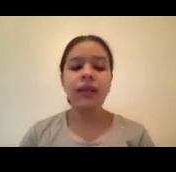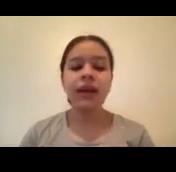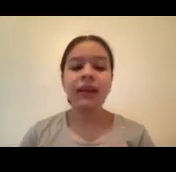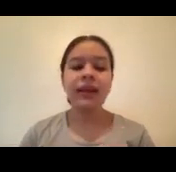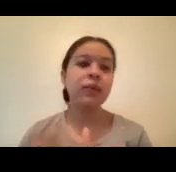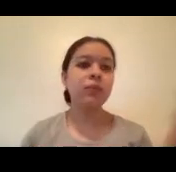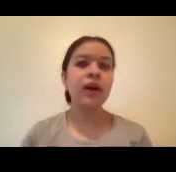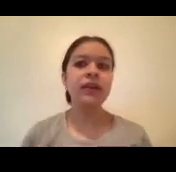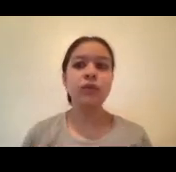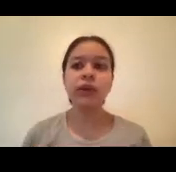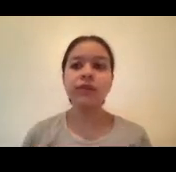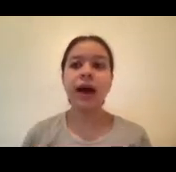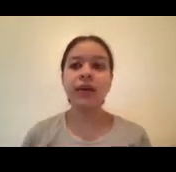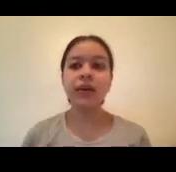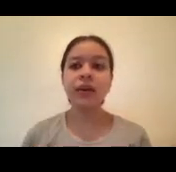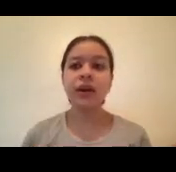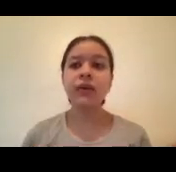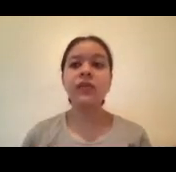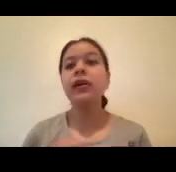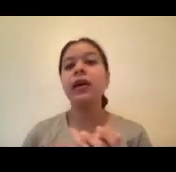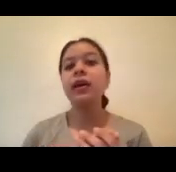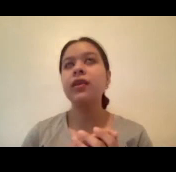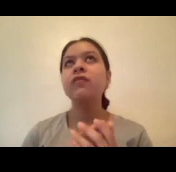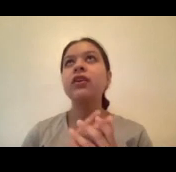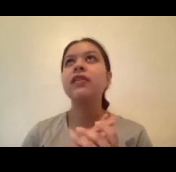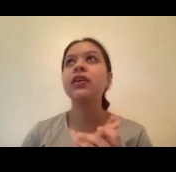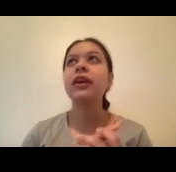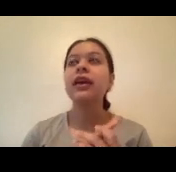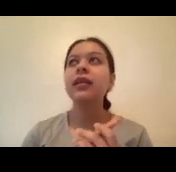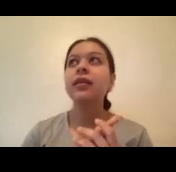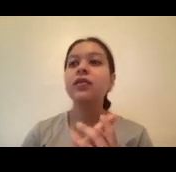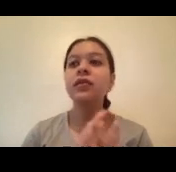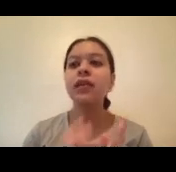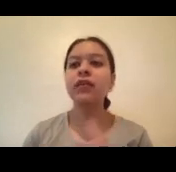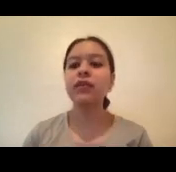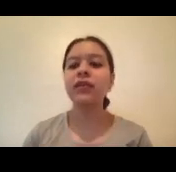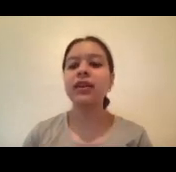that like, why does school you not? Because you have to consider like the students at Fresno City,